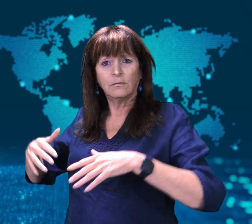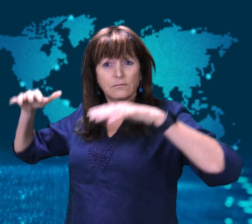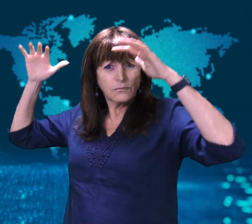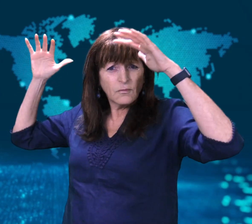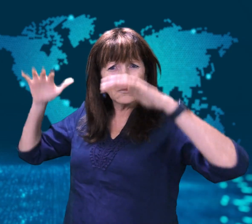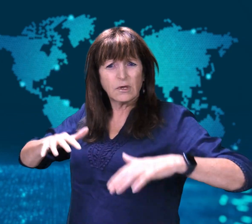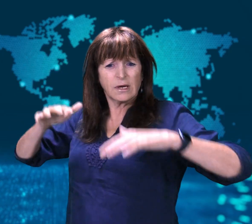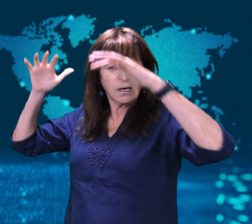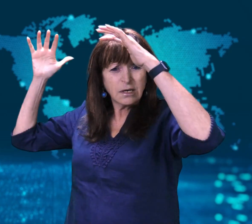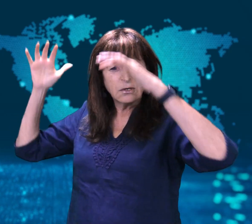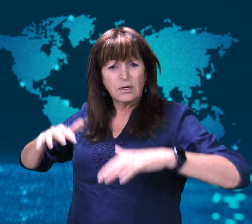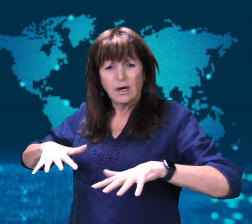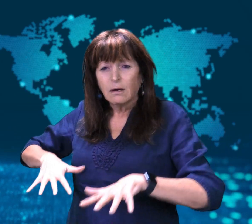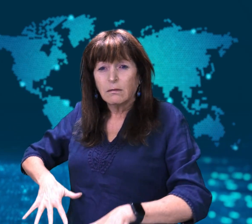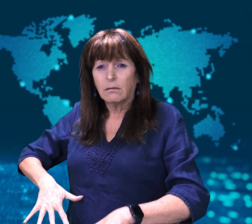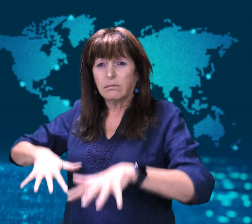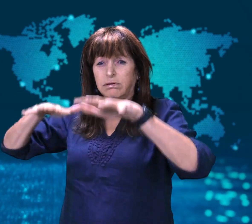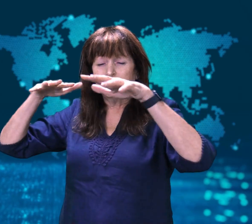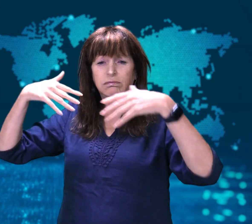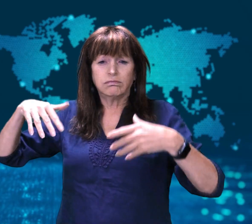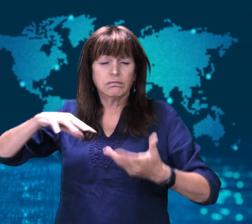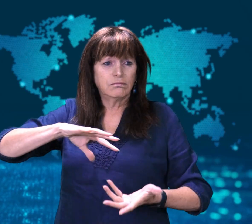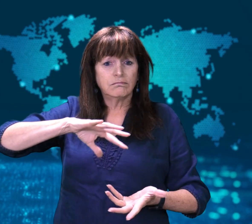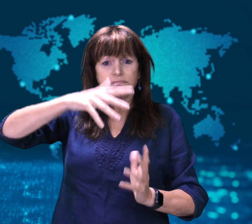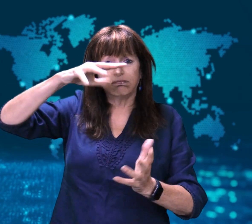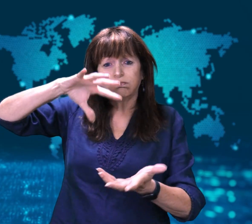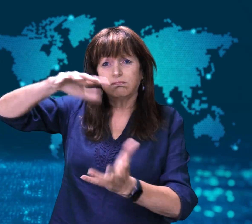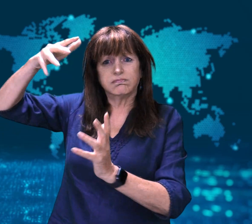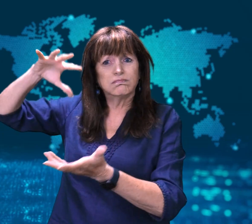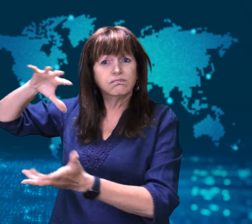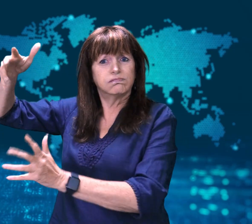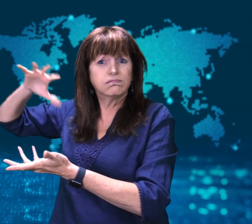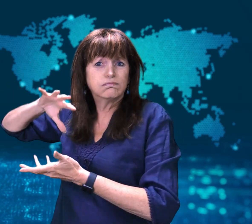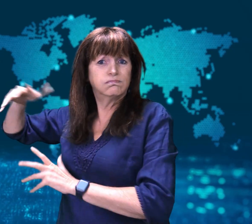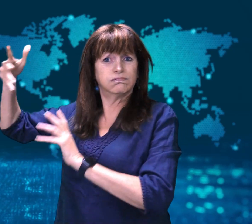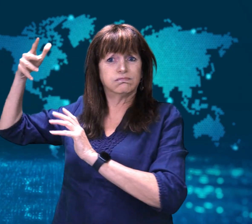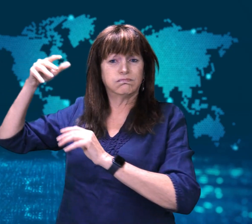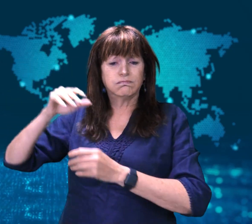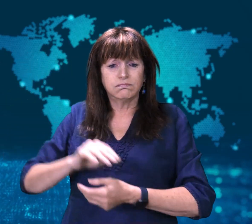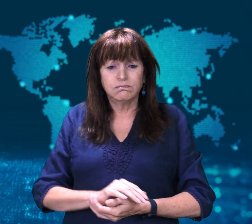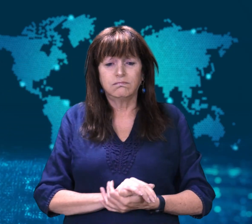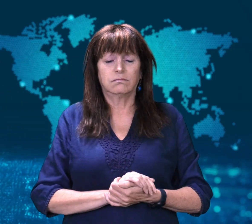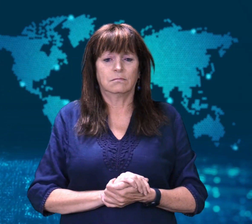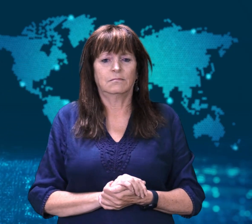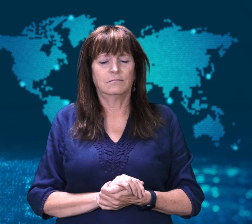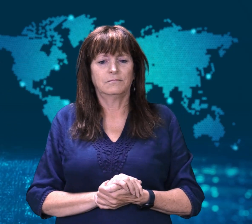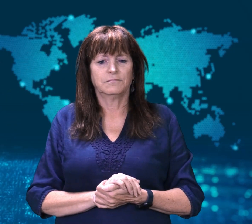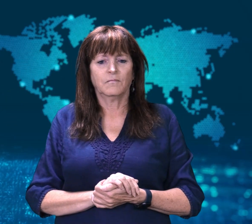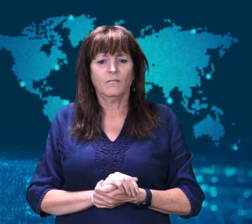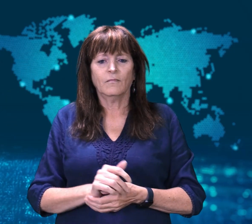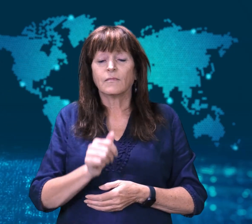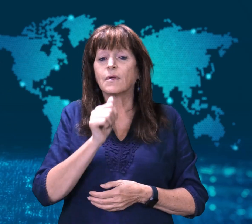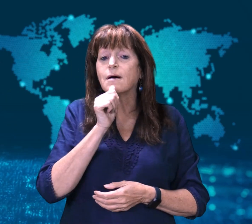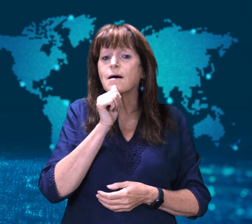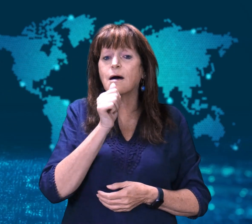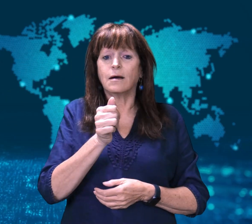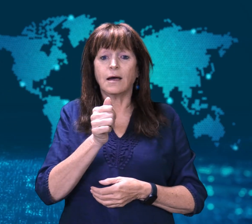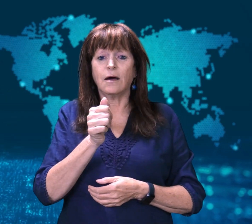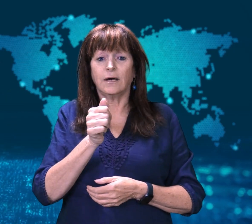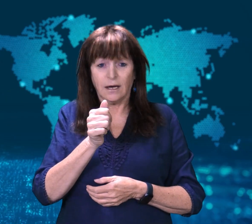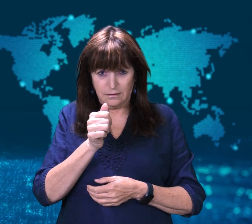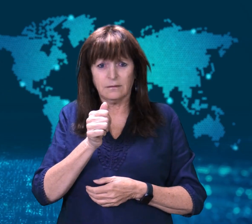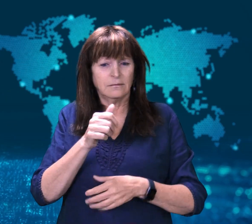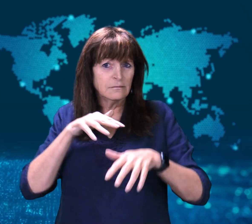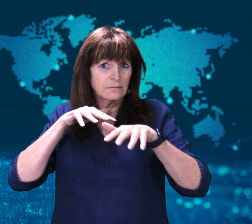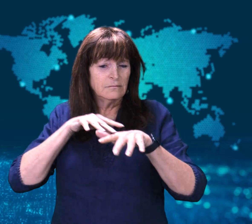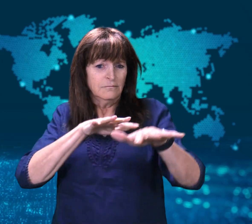Rain and flooding cause disasters.